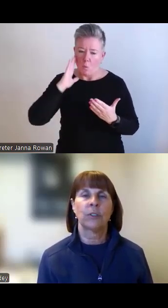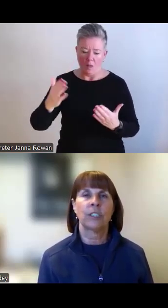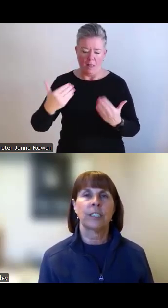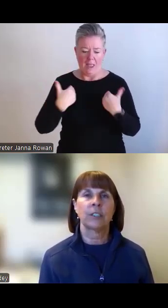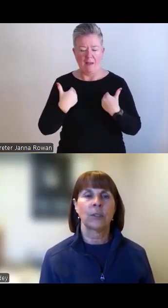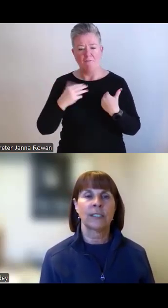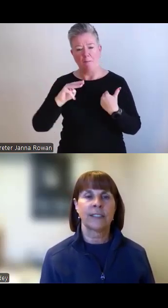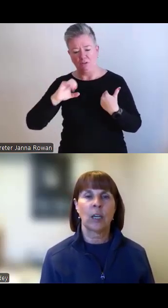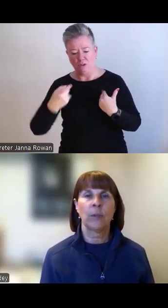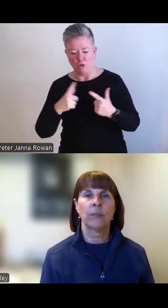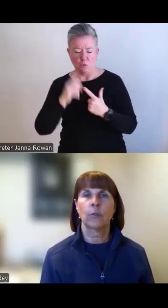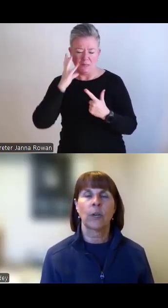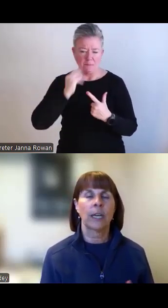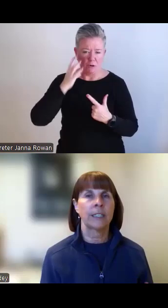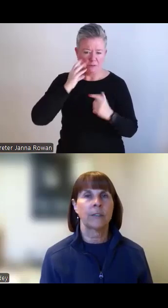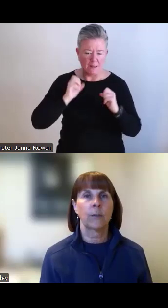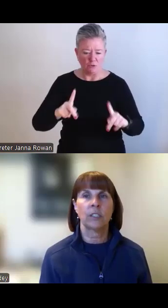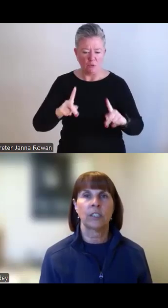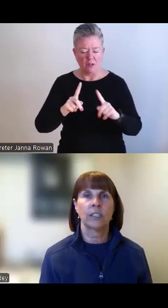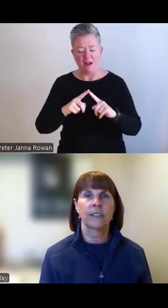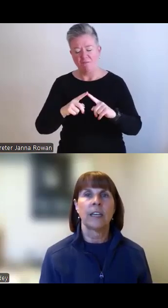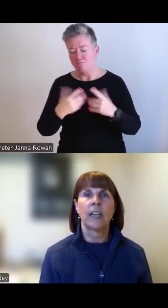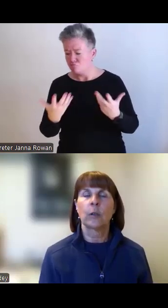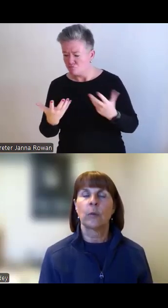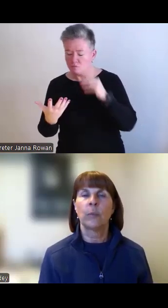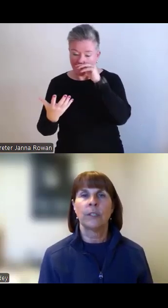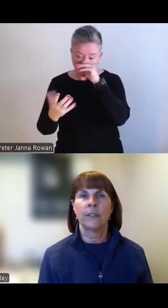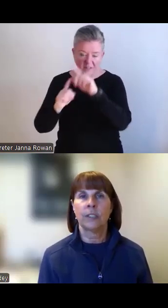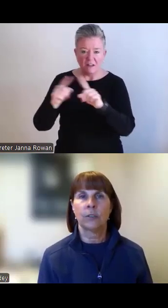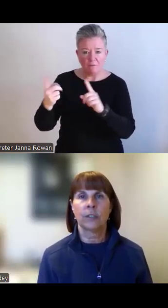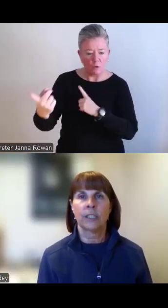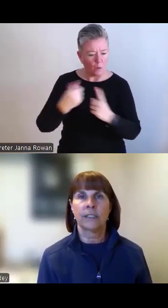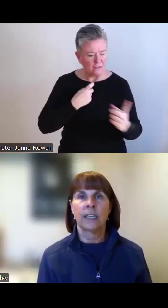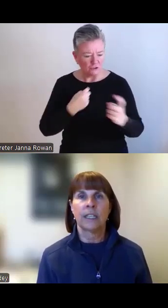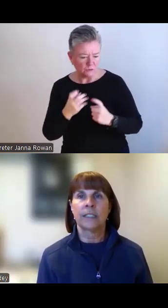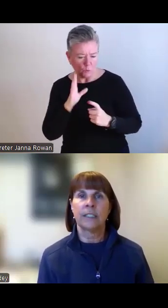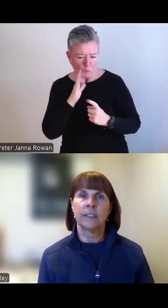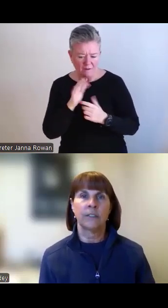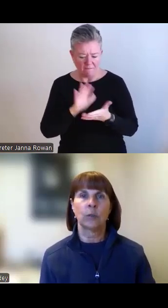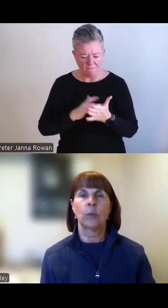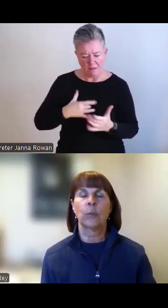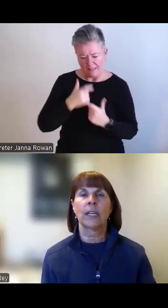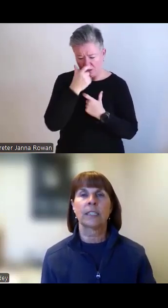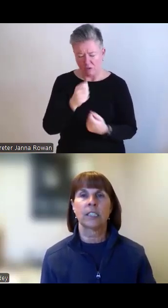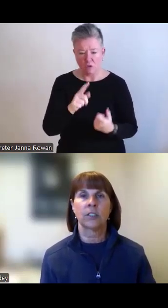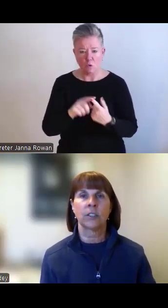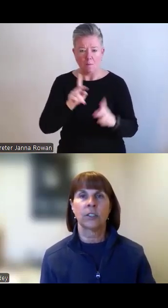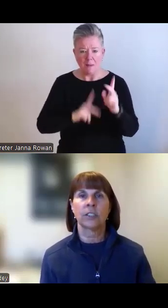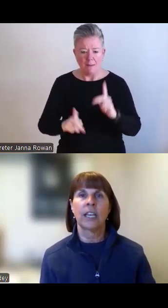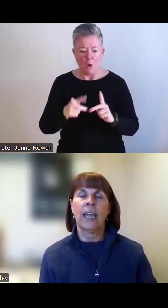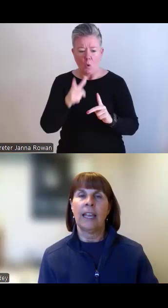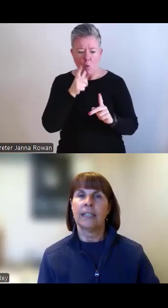opportunity to examine a variety of questions that would be of interest to individual practitioners